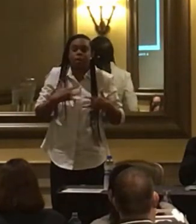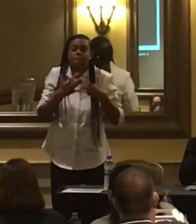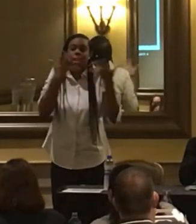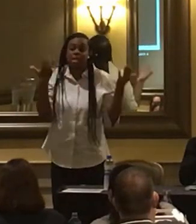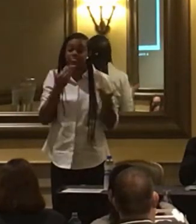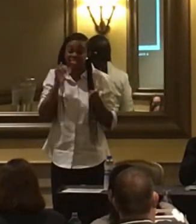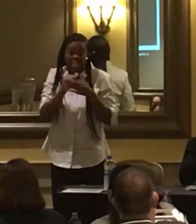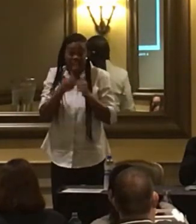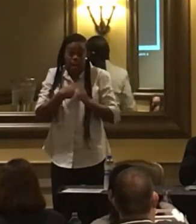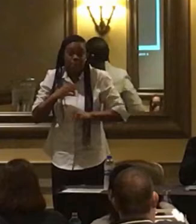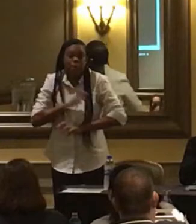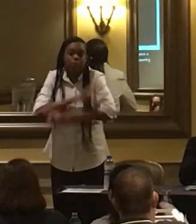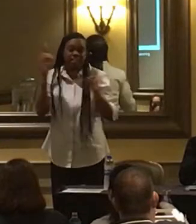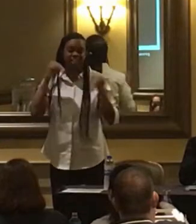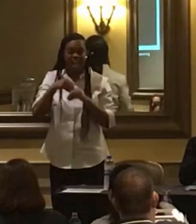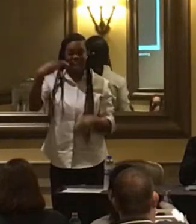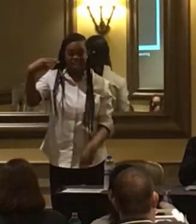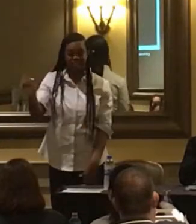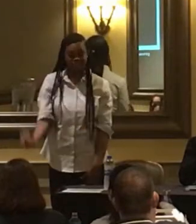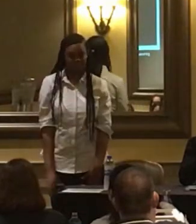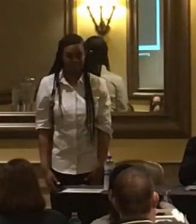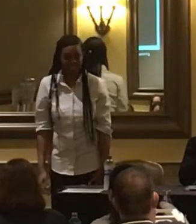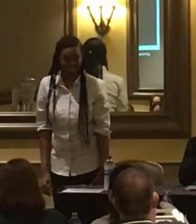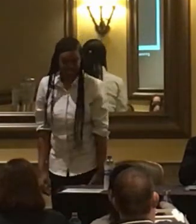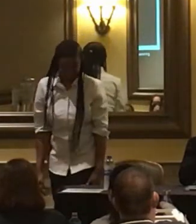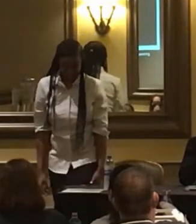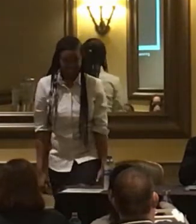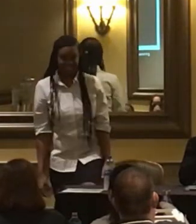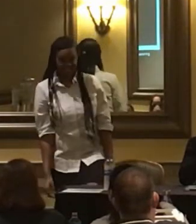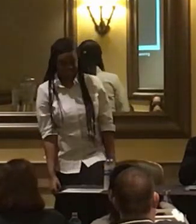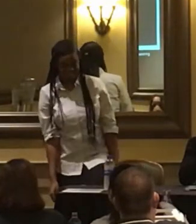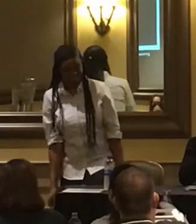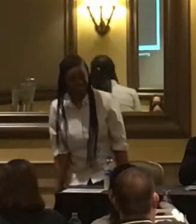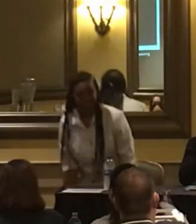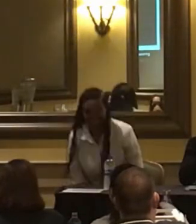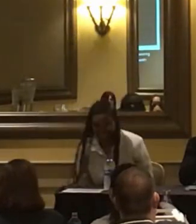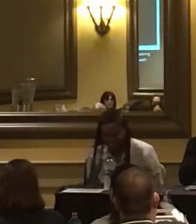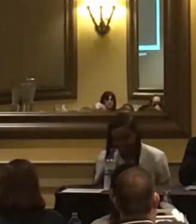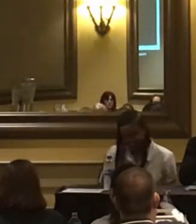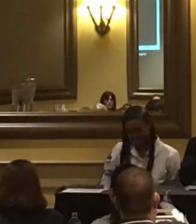who socialized together and I have more deaf students in classes with me than I did middle school.